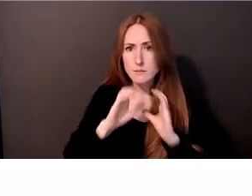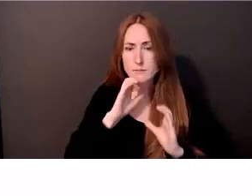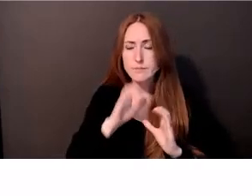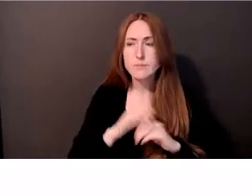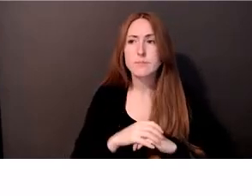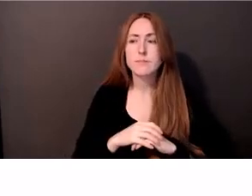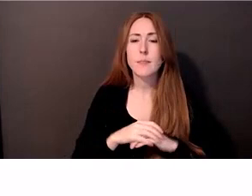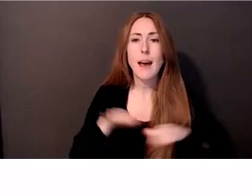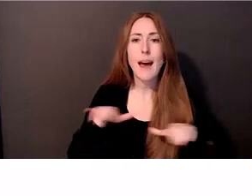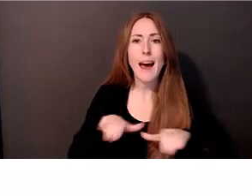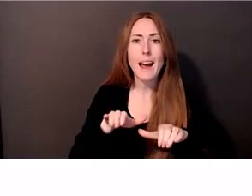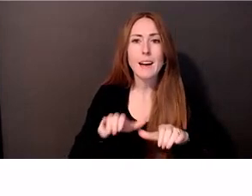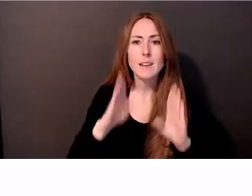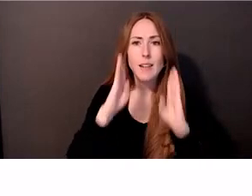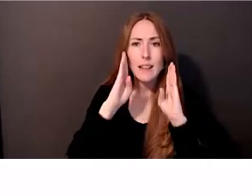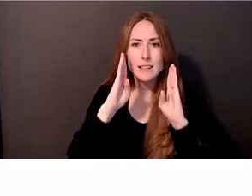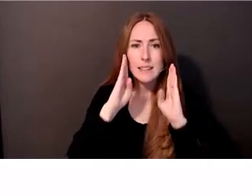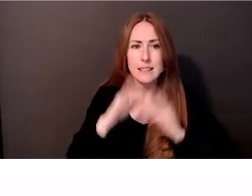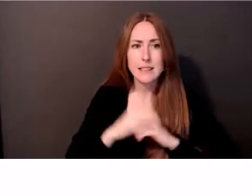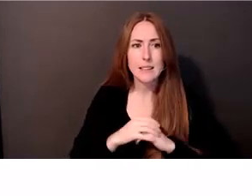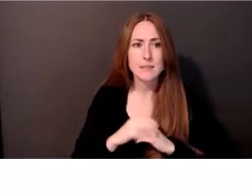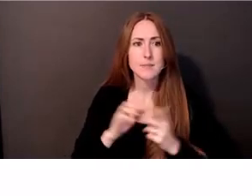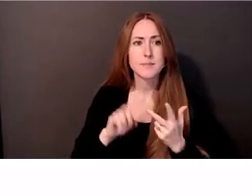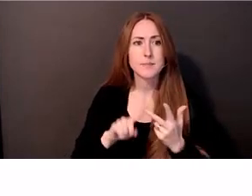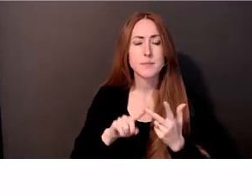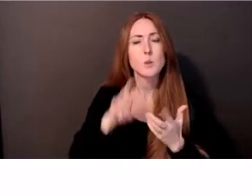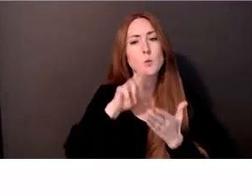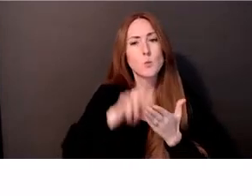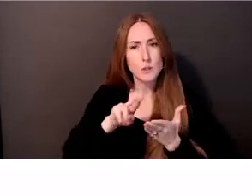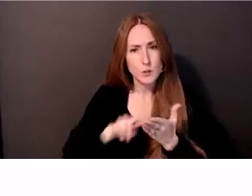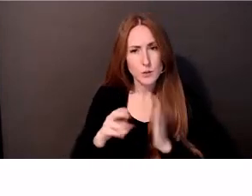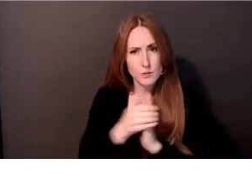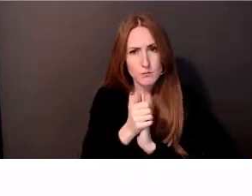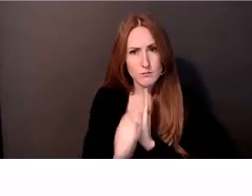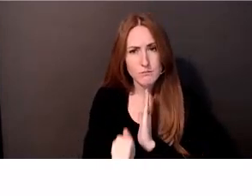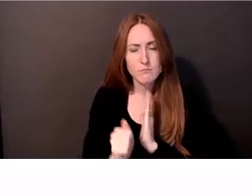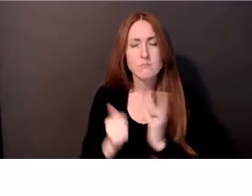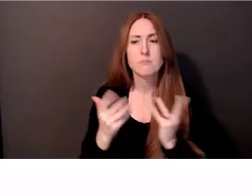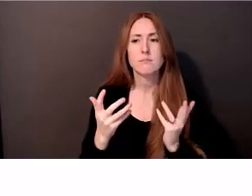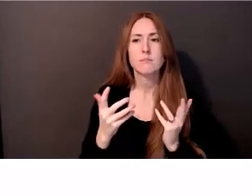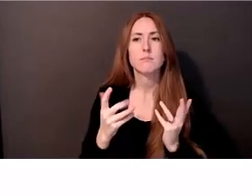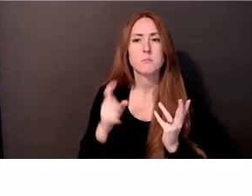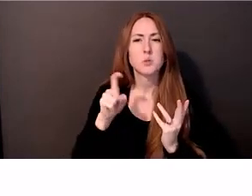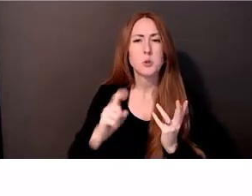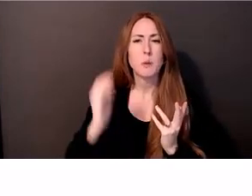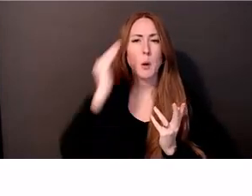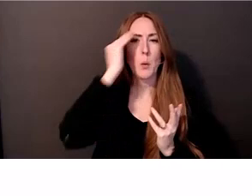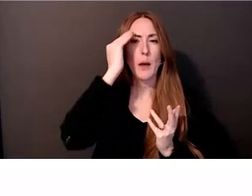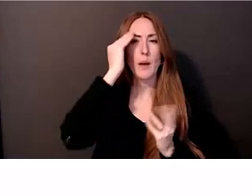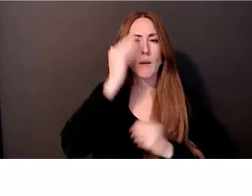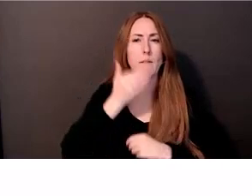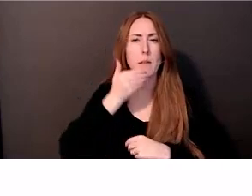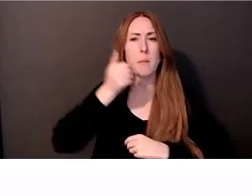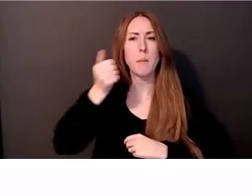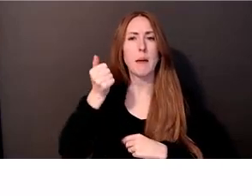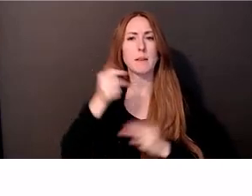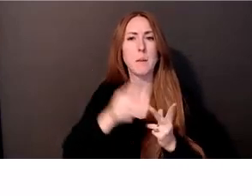Research skills, they should have research skills, being aware of the best source of evidence, and able to gather and critically